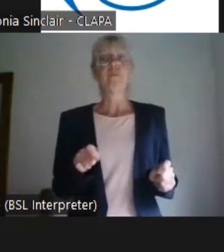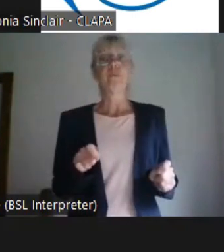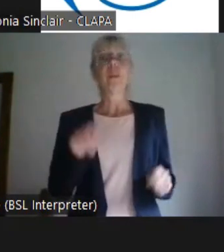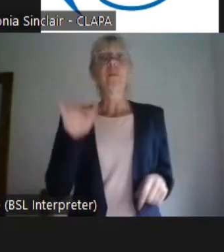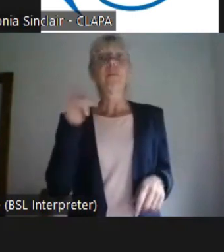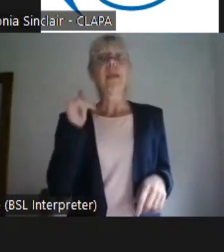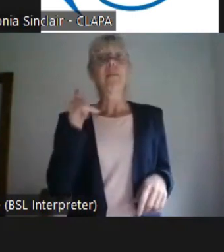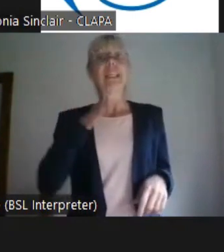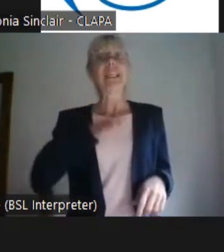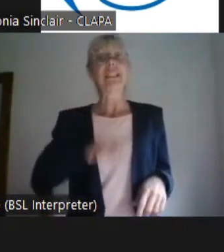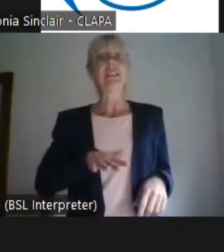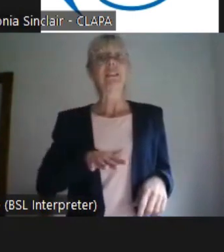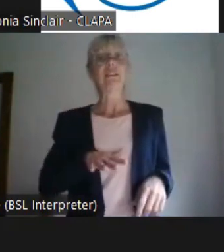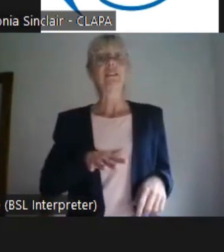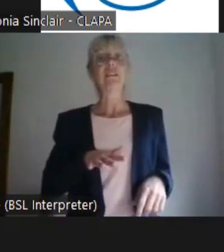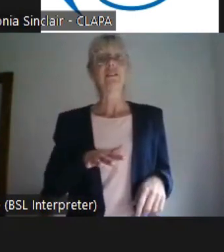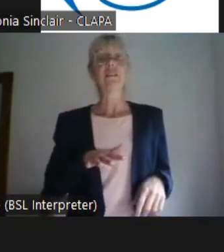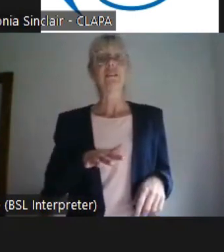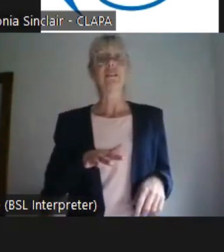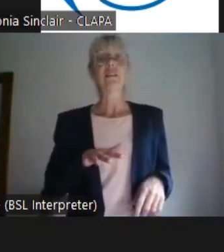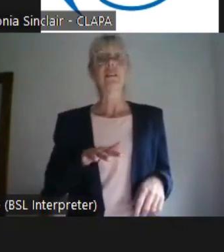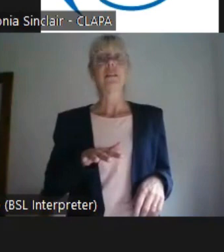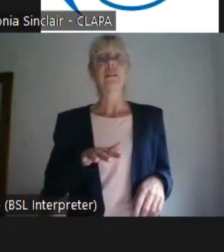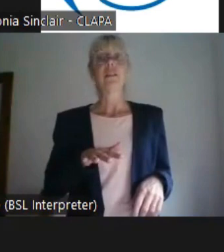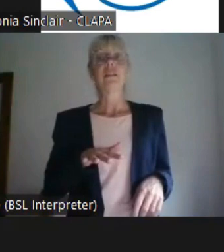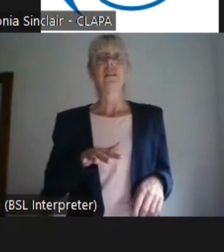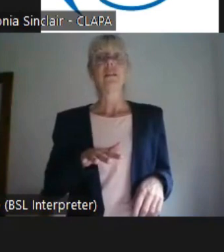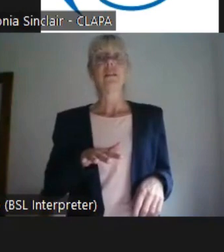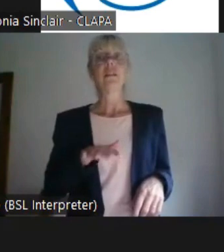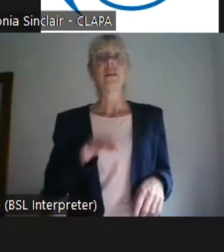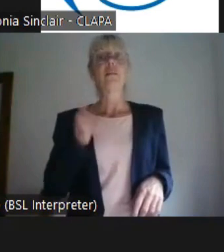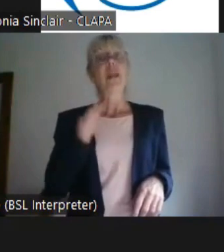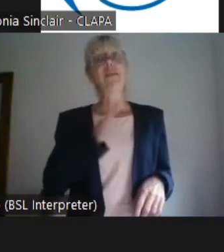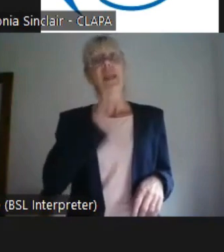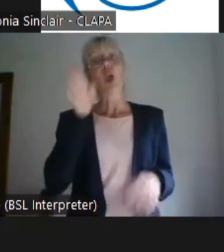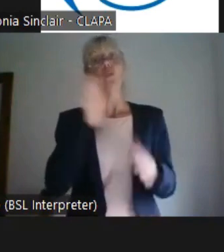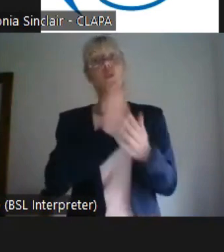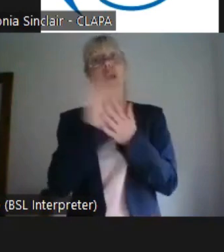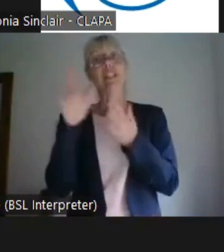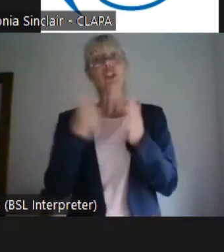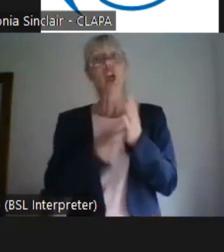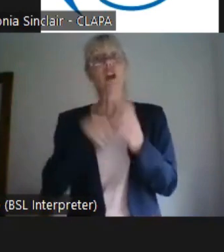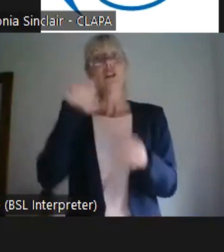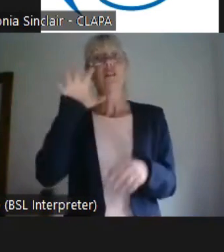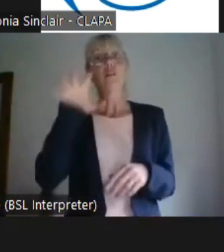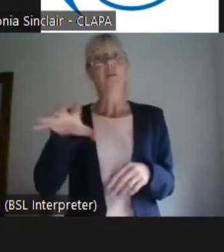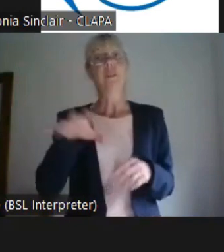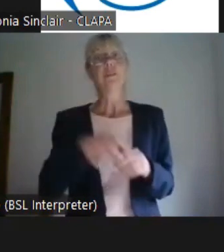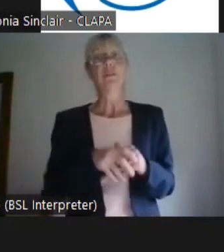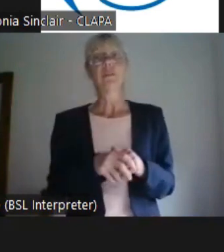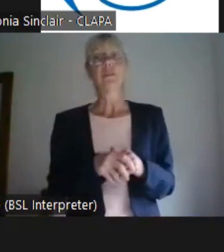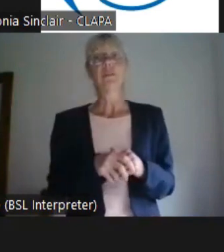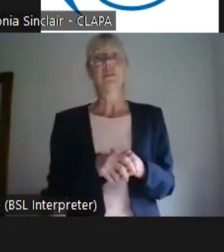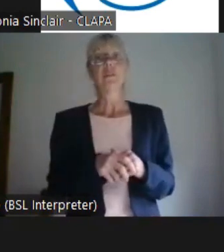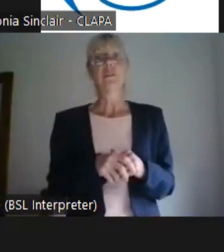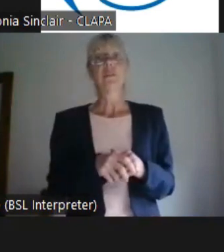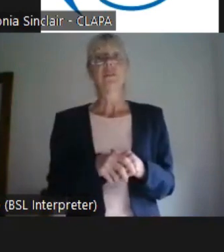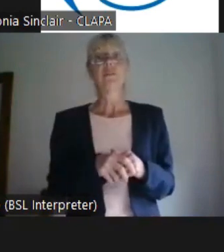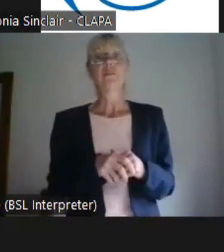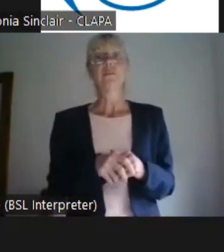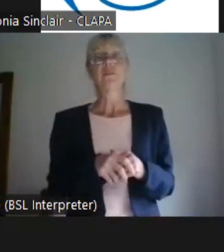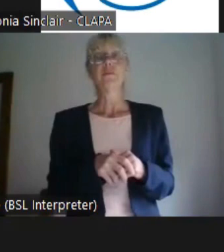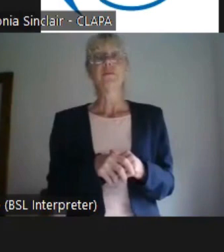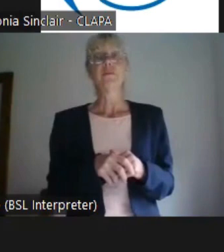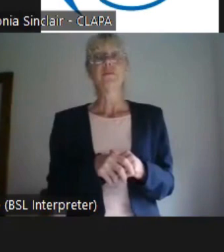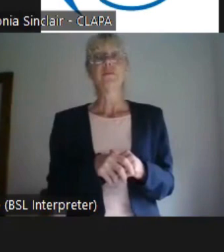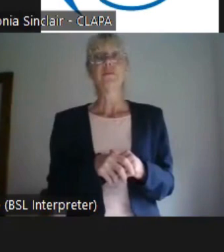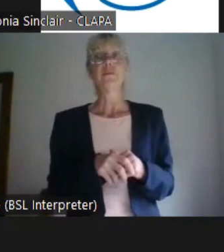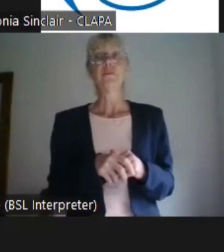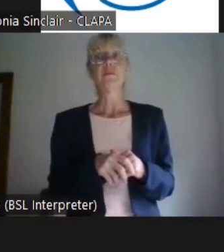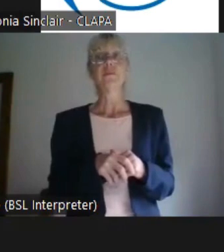it might be necessary to go to the HR department um and they would work with the access to work